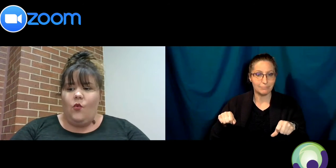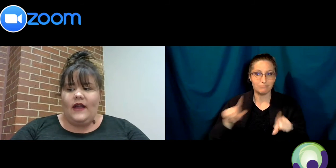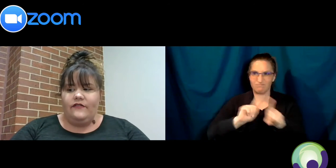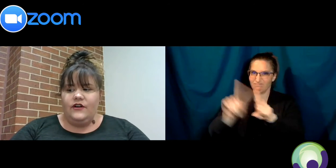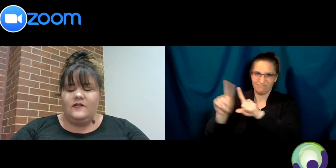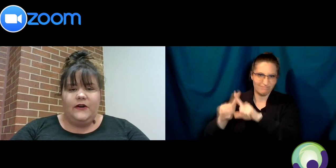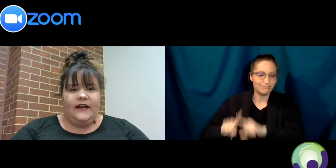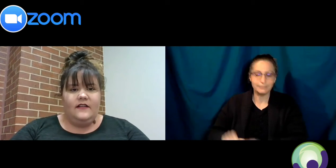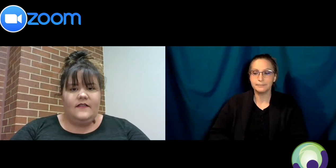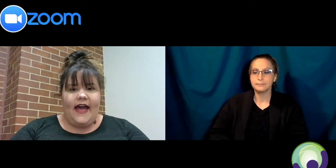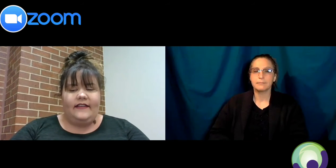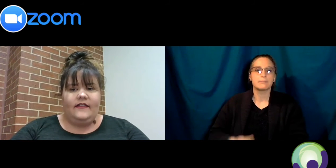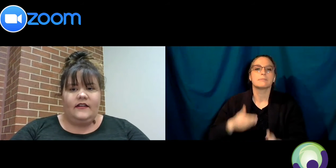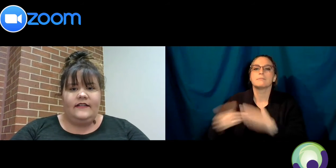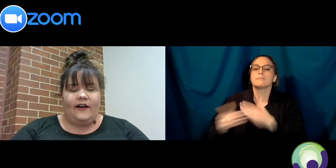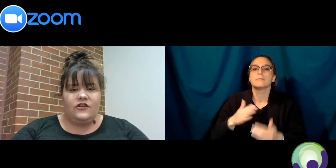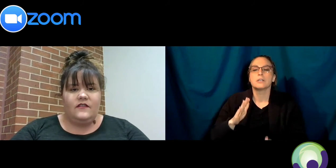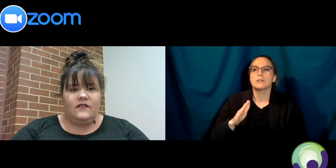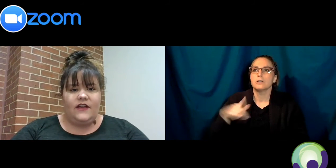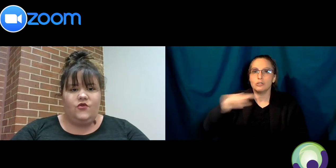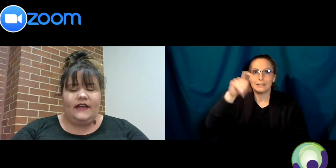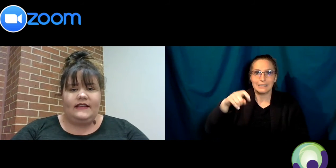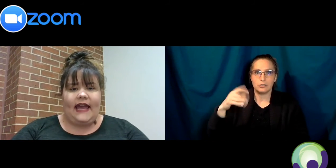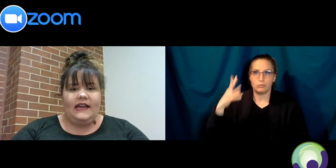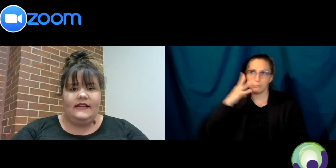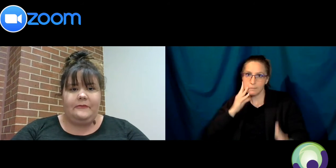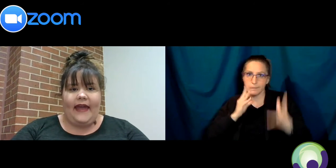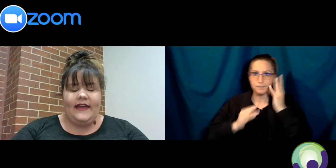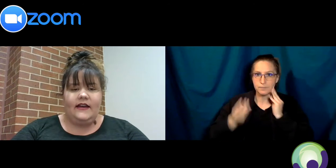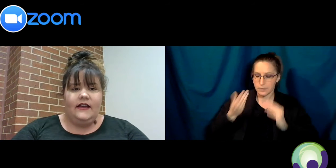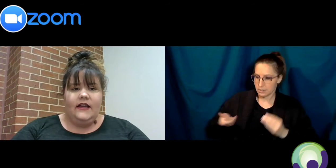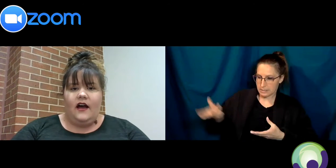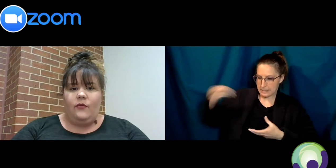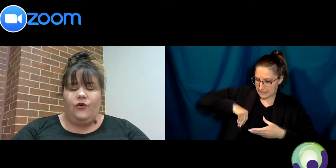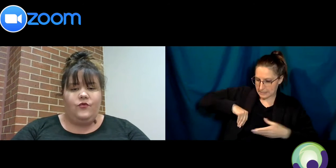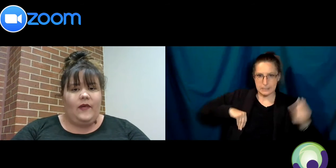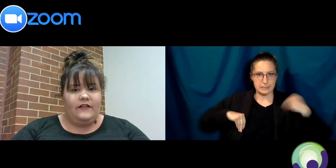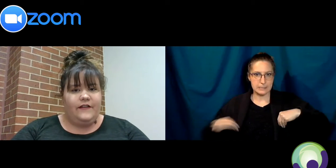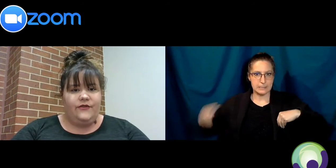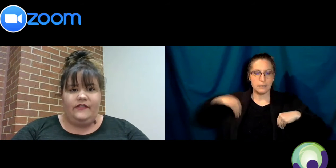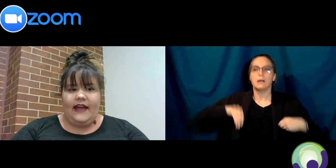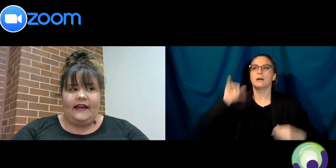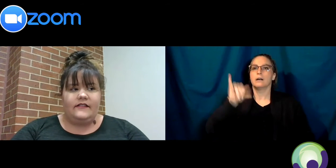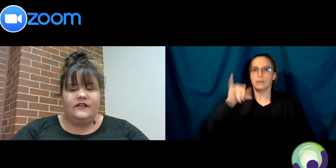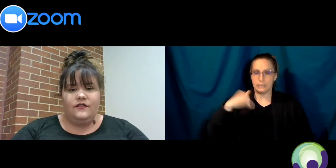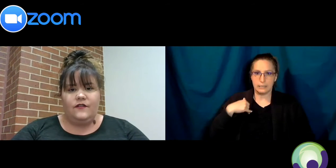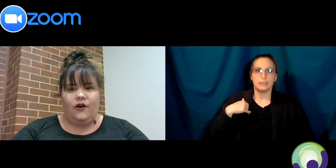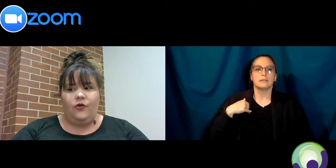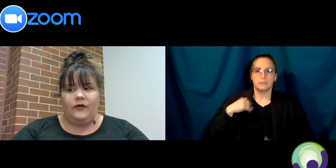Whatever experience and connections that you can gain and make, those will benefit you in the end. So